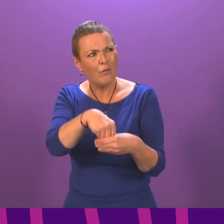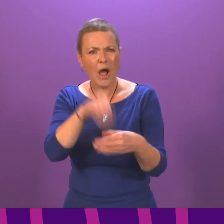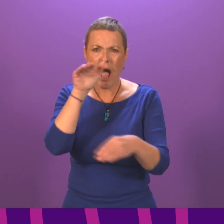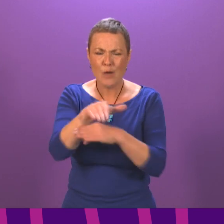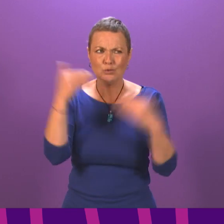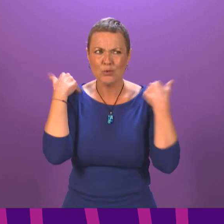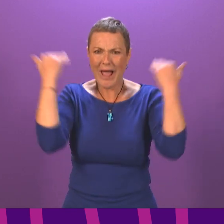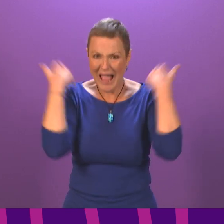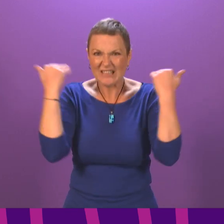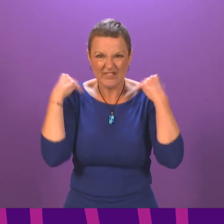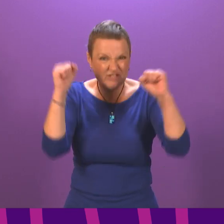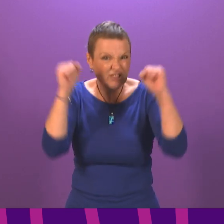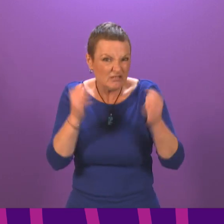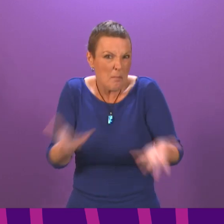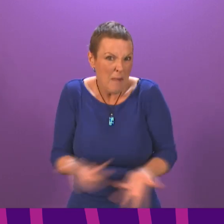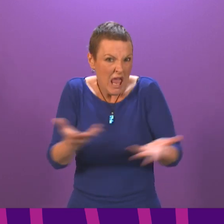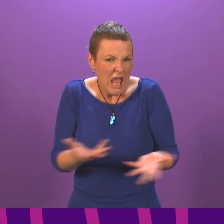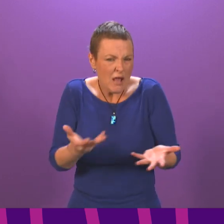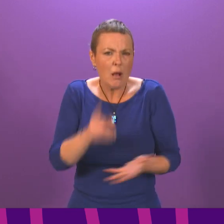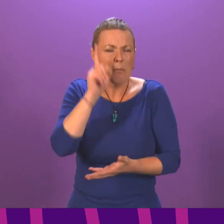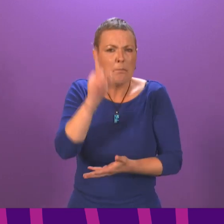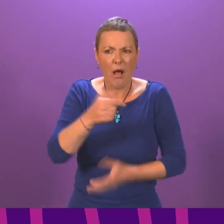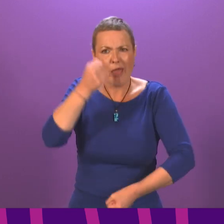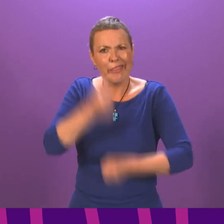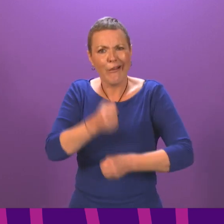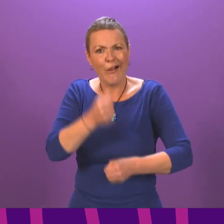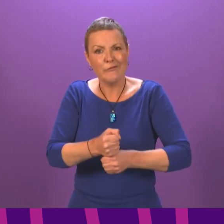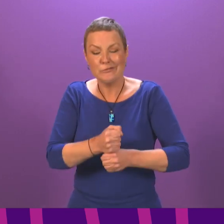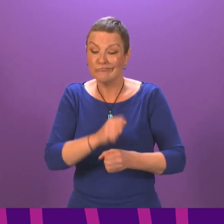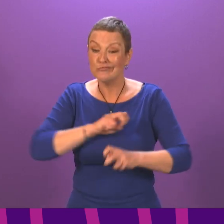but are prevented from doing so because the Government’s travel restriction regulations